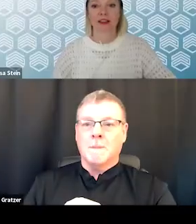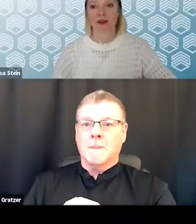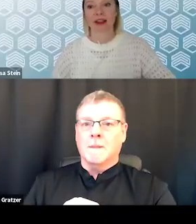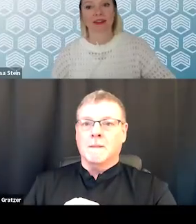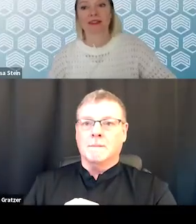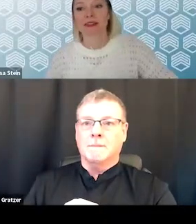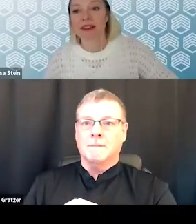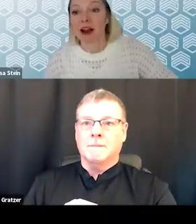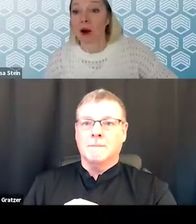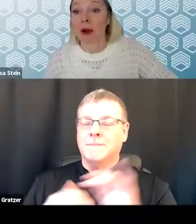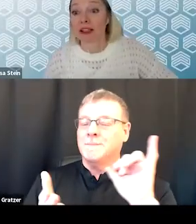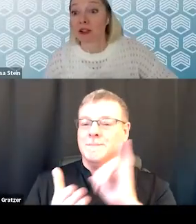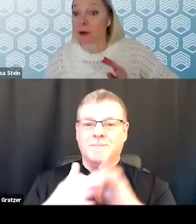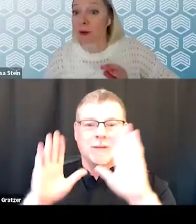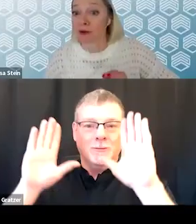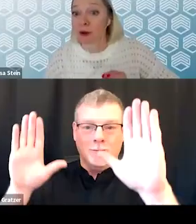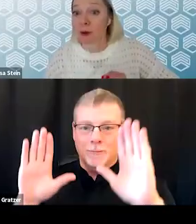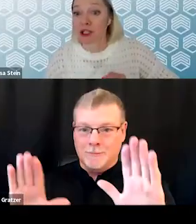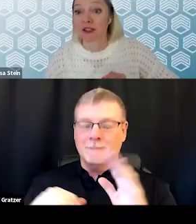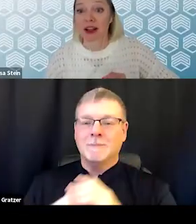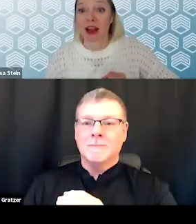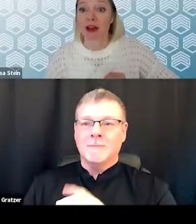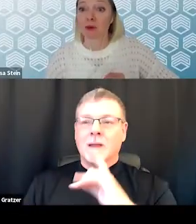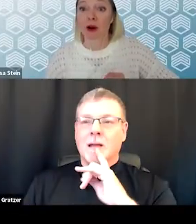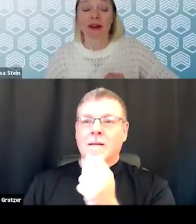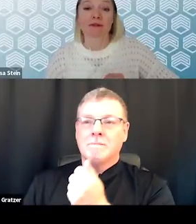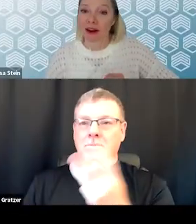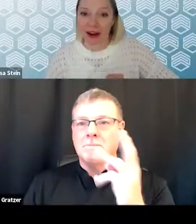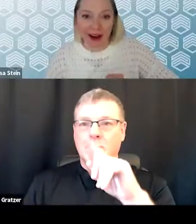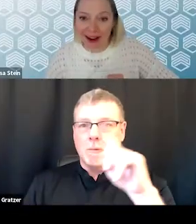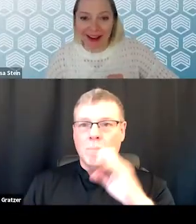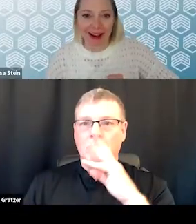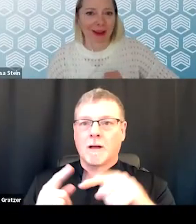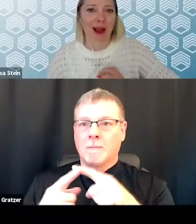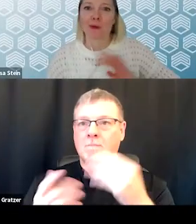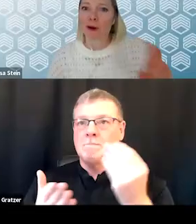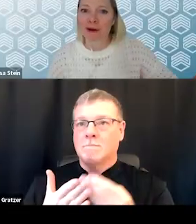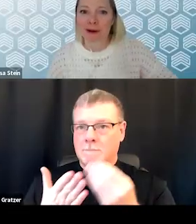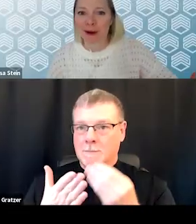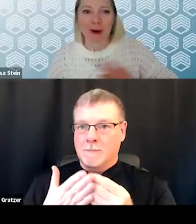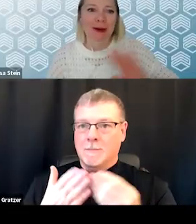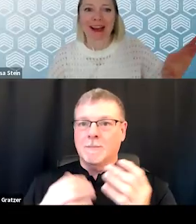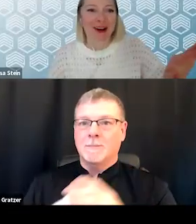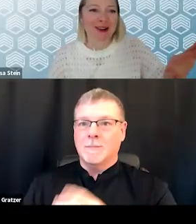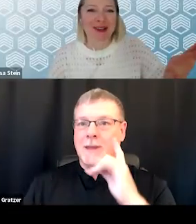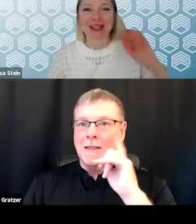That's great. Okay, so there were a few questions that came in regarding funding, and I think I warned you on our planning calls,